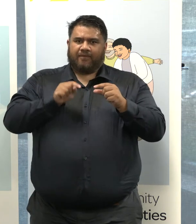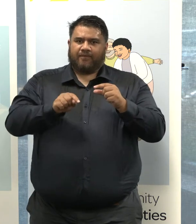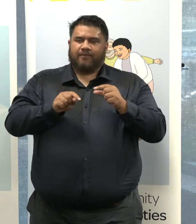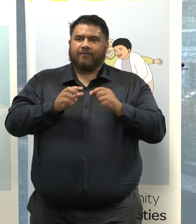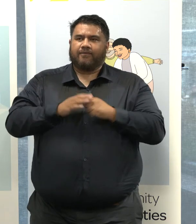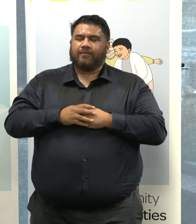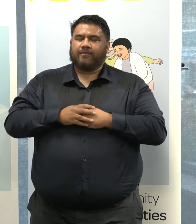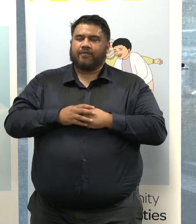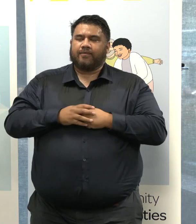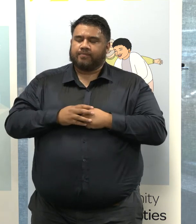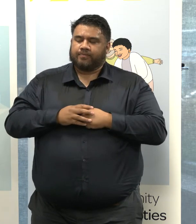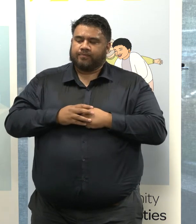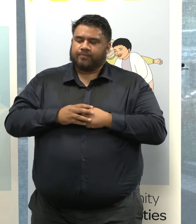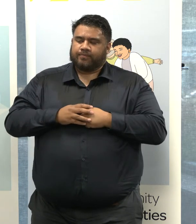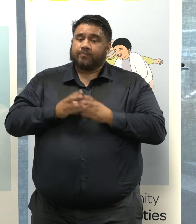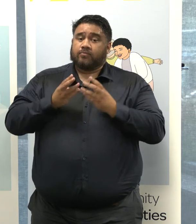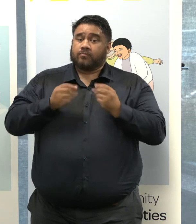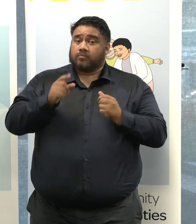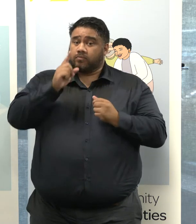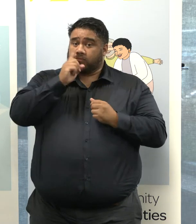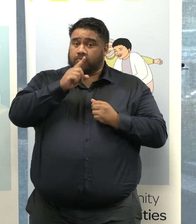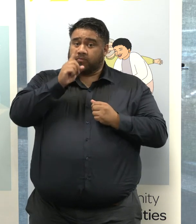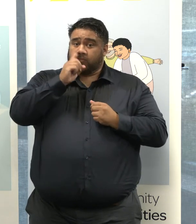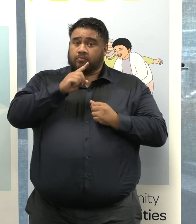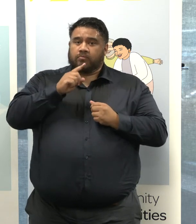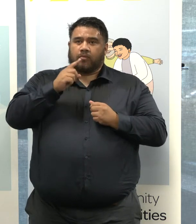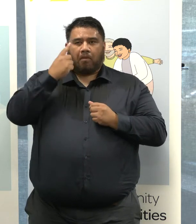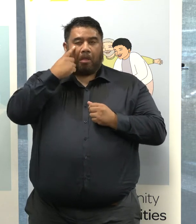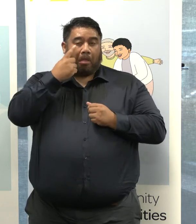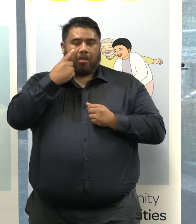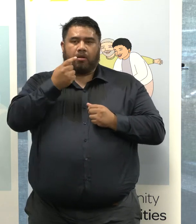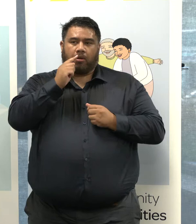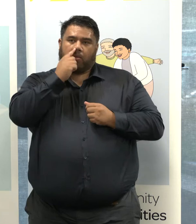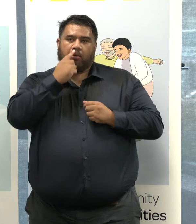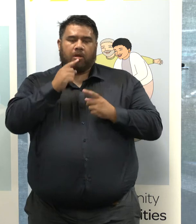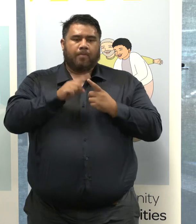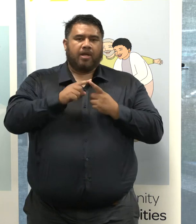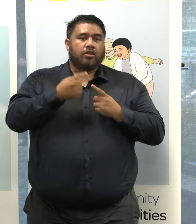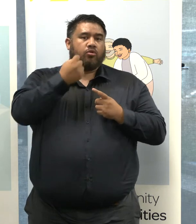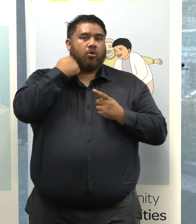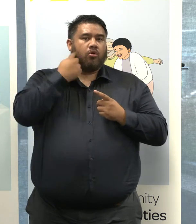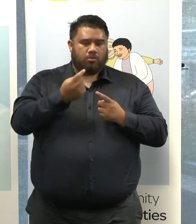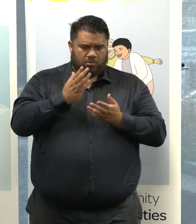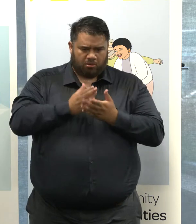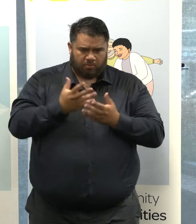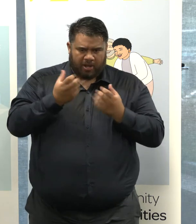two negative tests before they get a positive test. It's not uncommon, especially if people test early in an